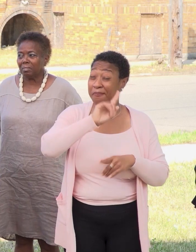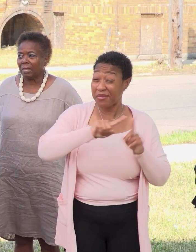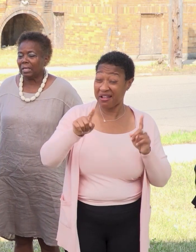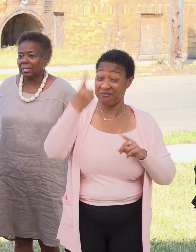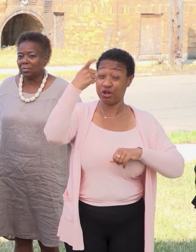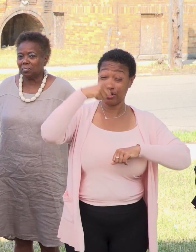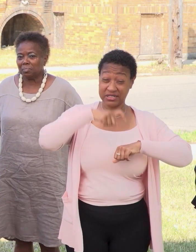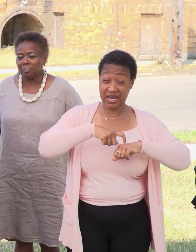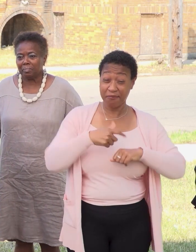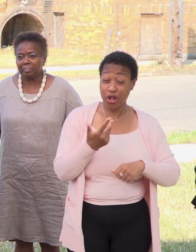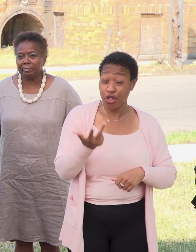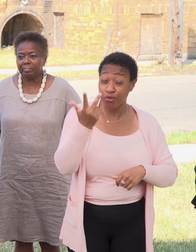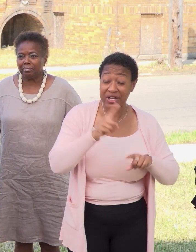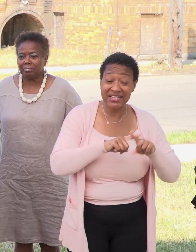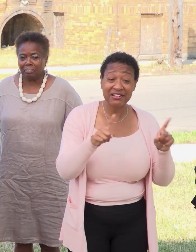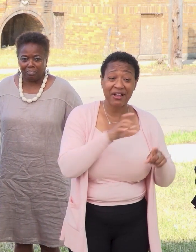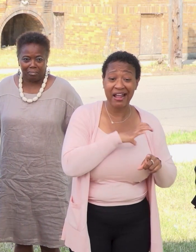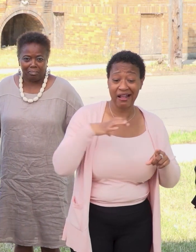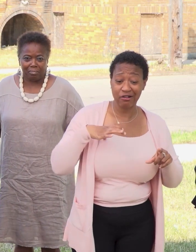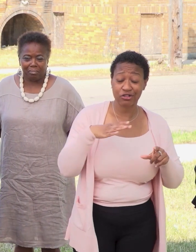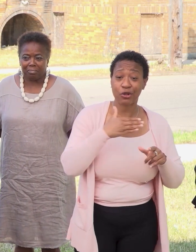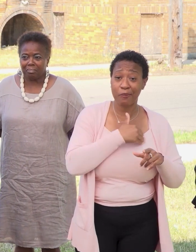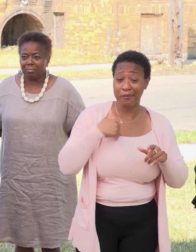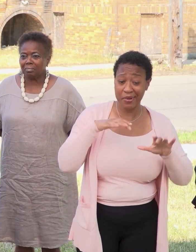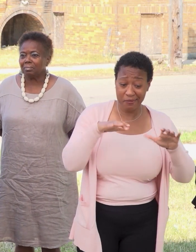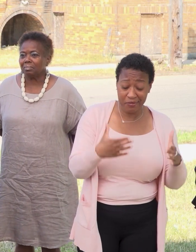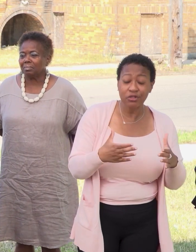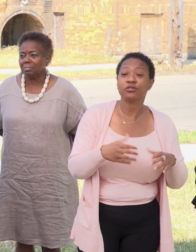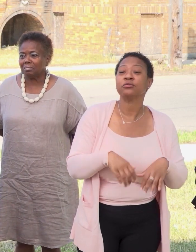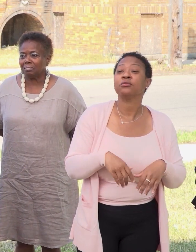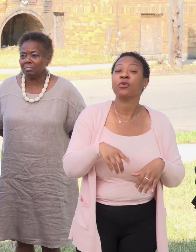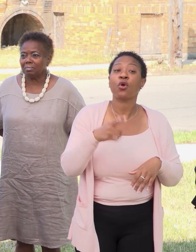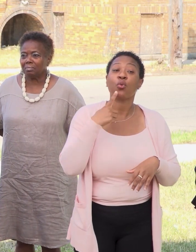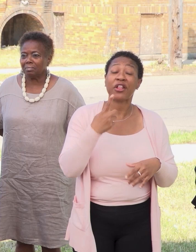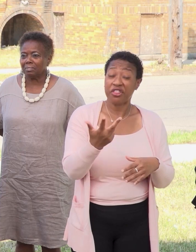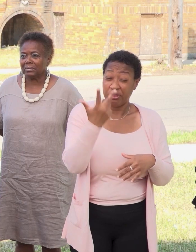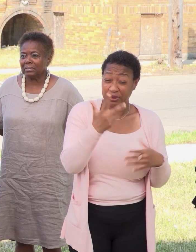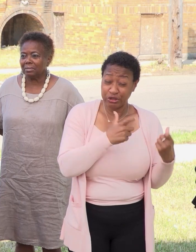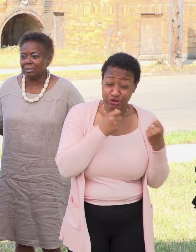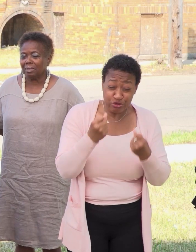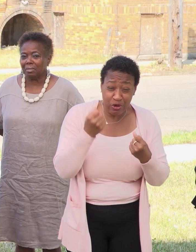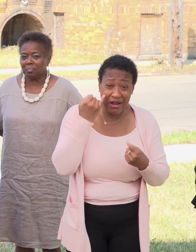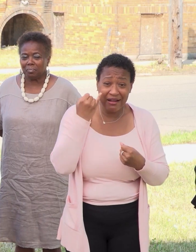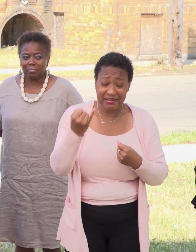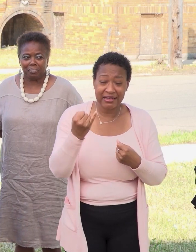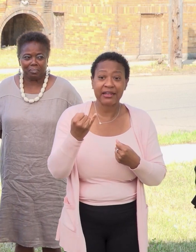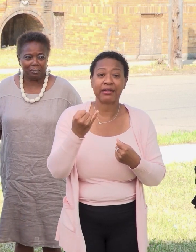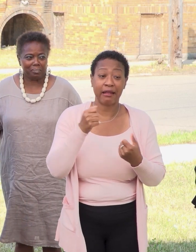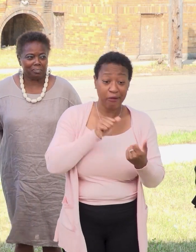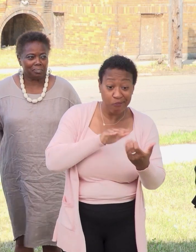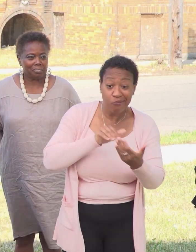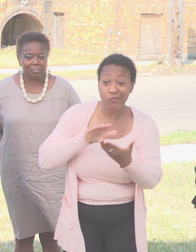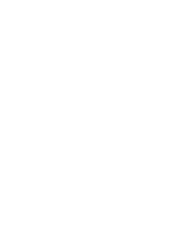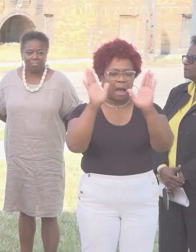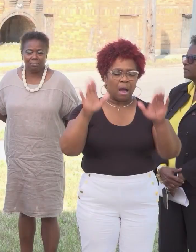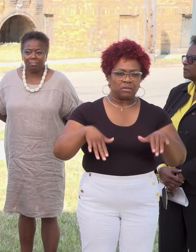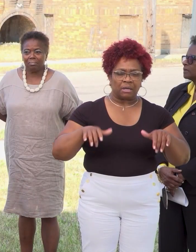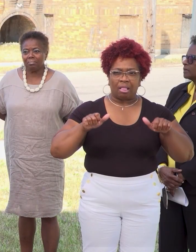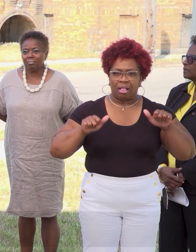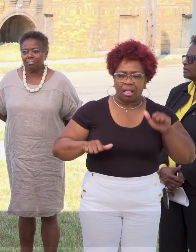THREE DIFFERENT COUNCIL MEMBERS WITH THREE VERY STRONG IDEAS AND APPROACHES SAID AFFORDABLE